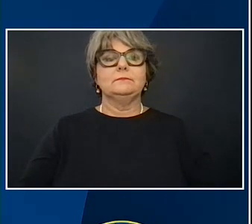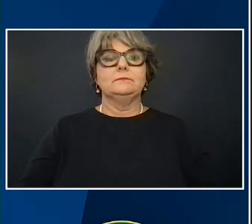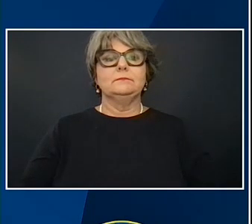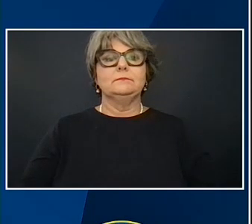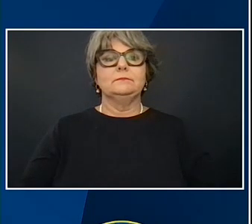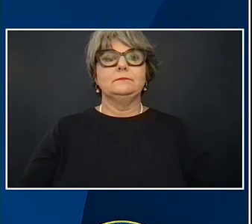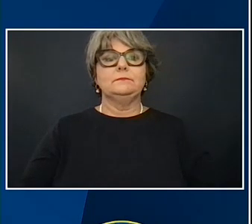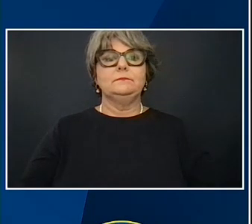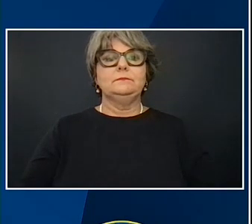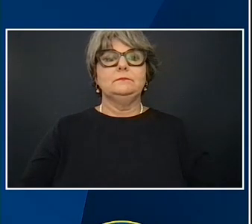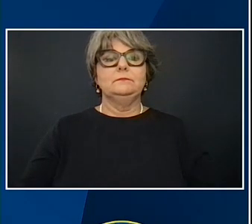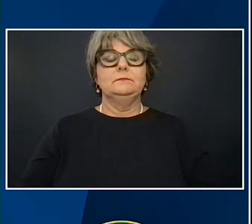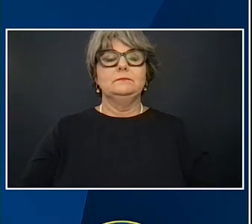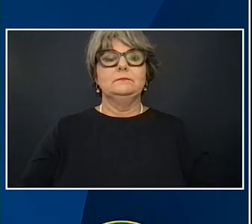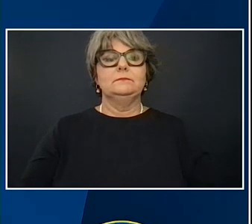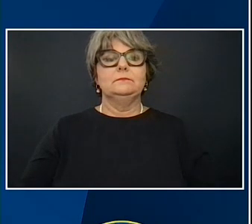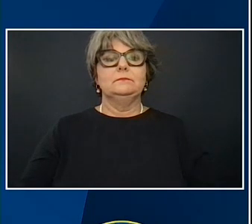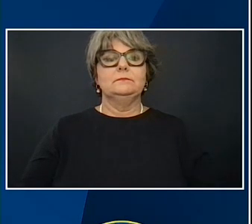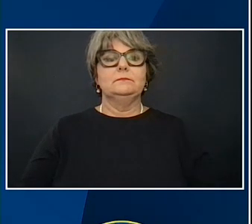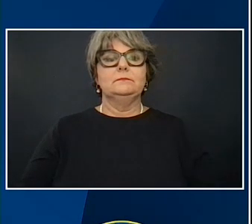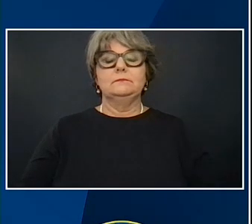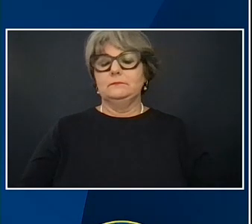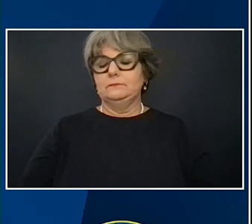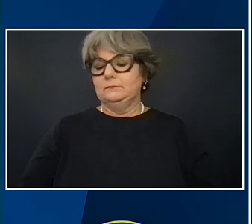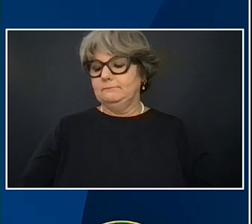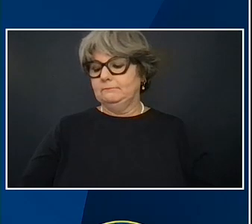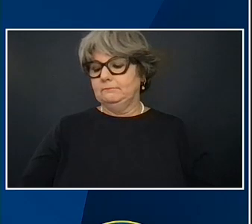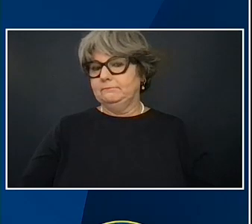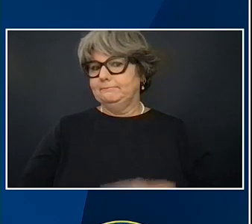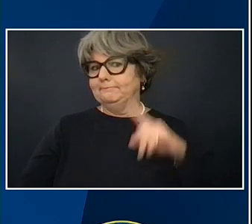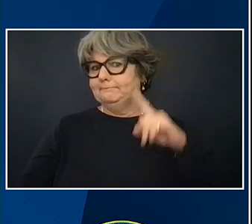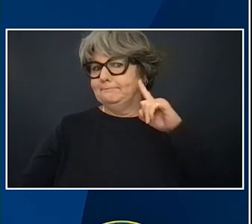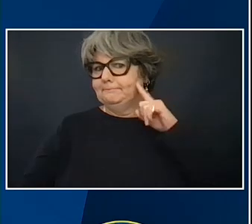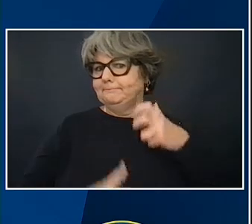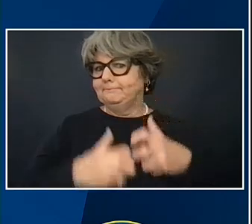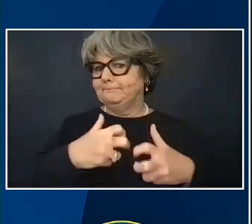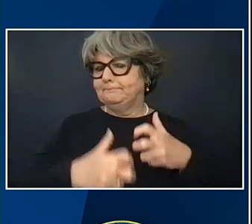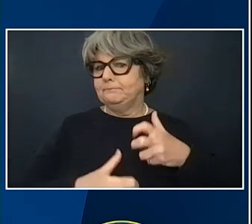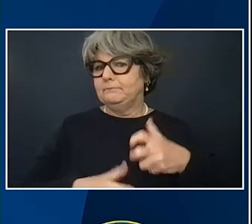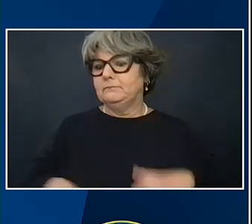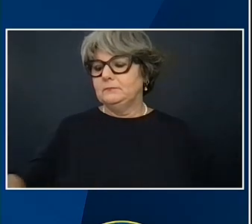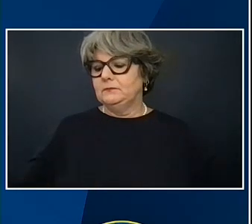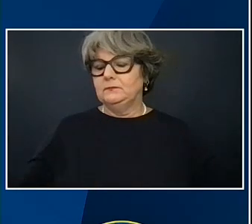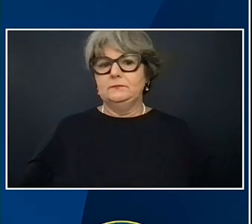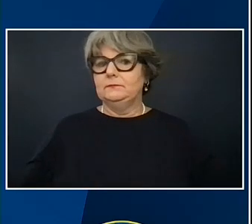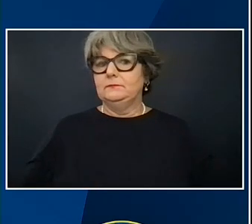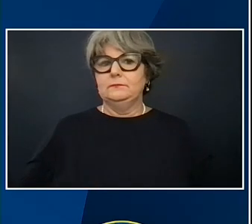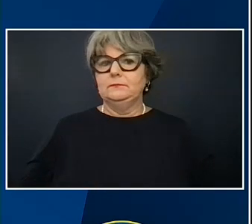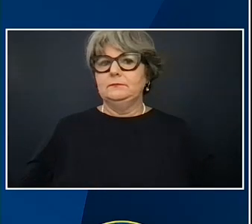I have a lot of trouble hearing you, Cindy. Oh, . How about that? That's still a little muffled.